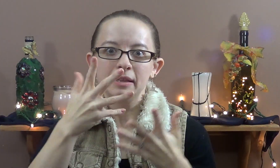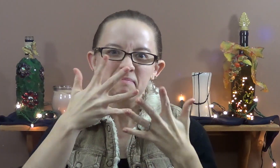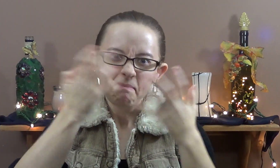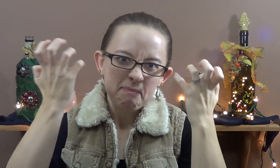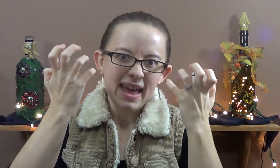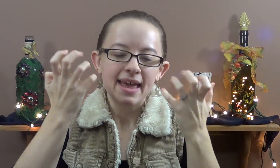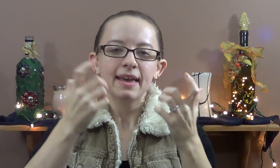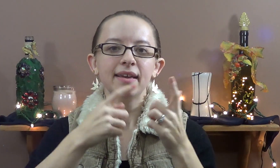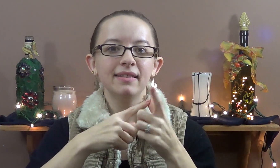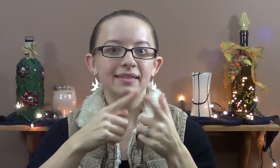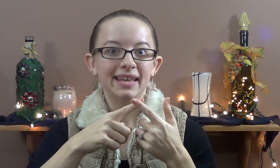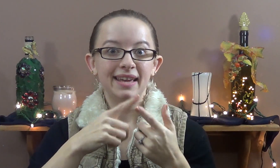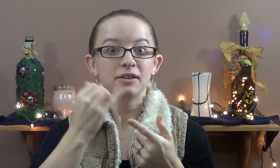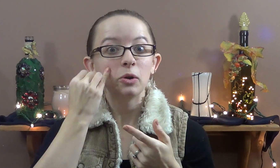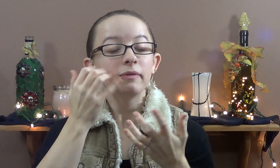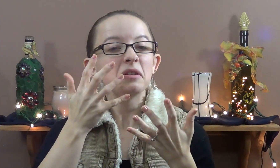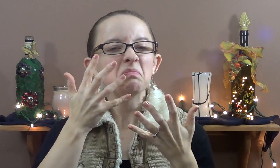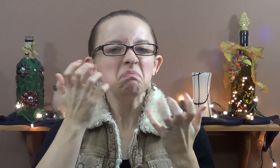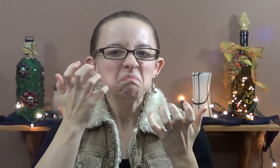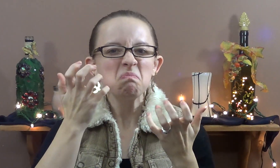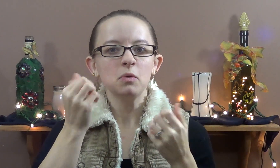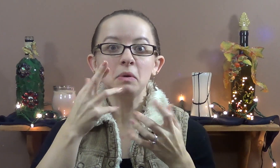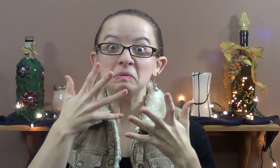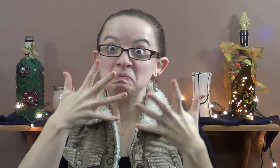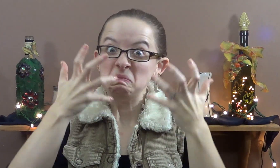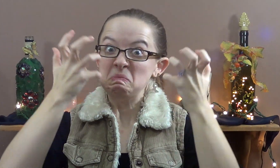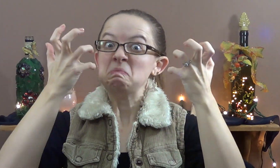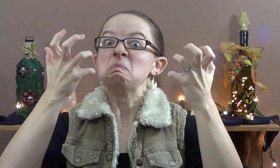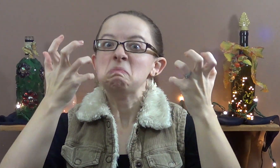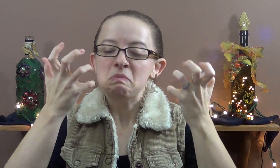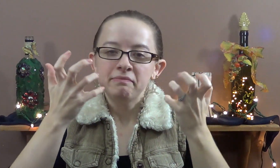clues. So if a person is really mad. You know someone